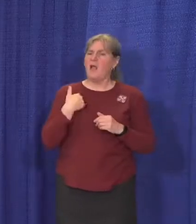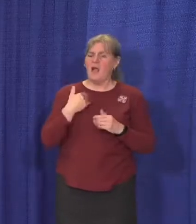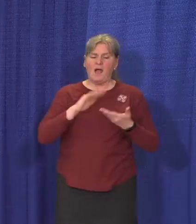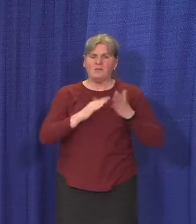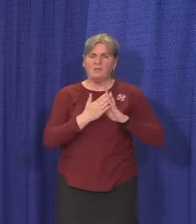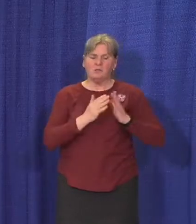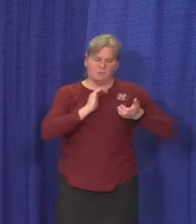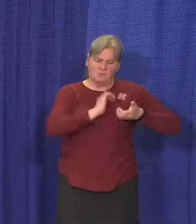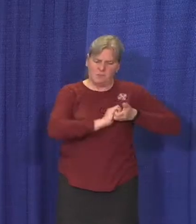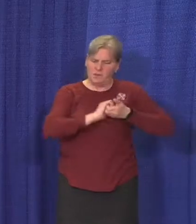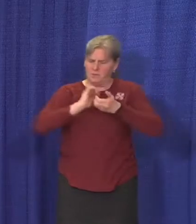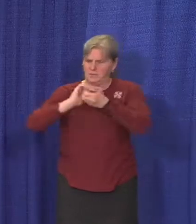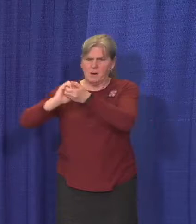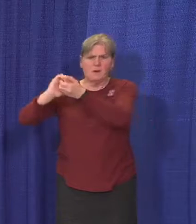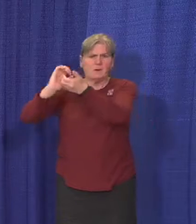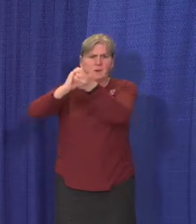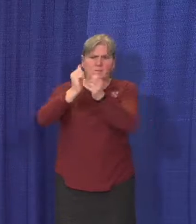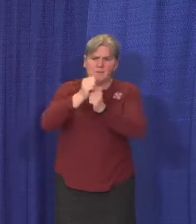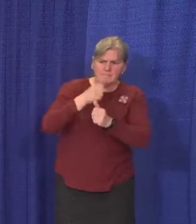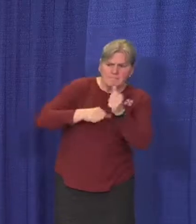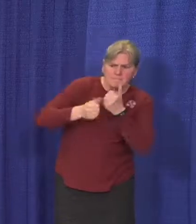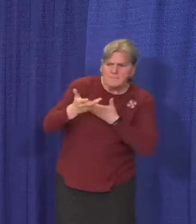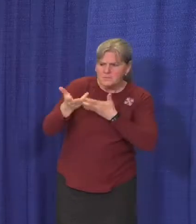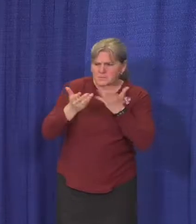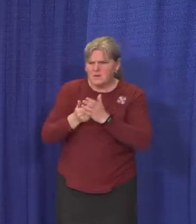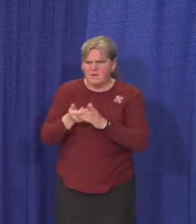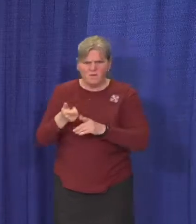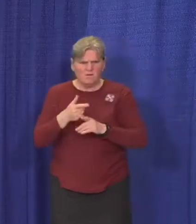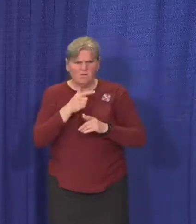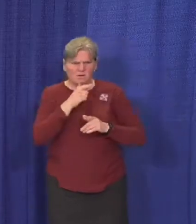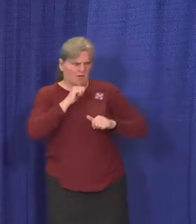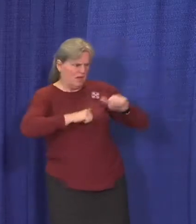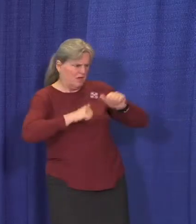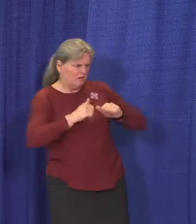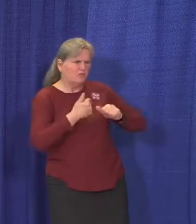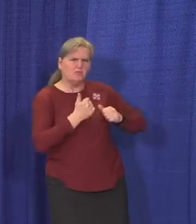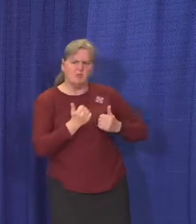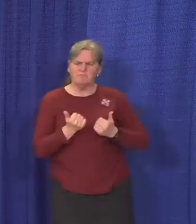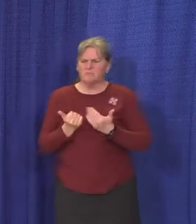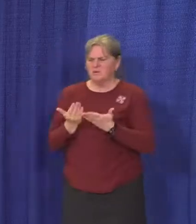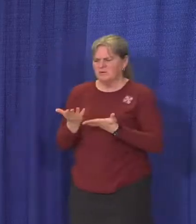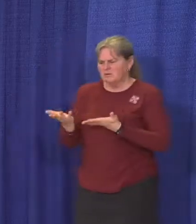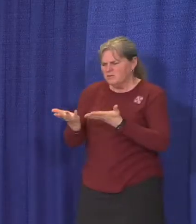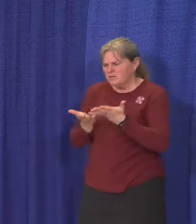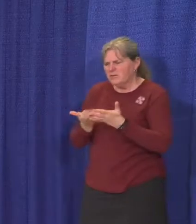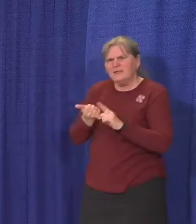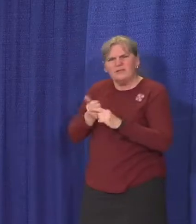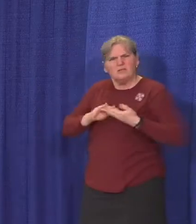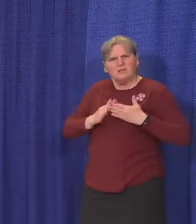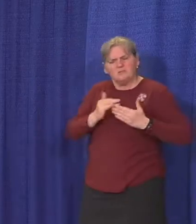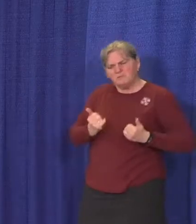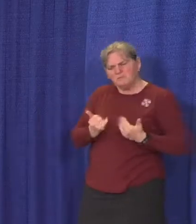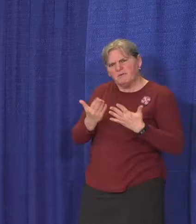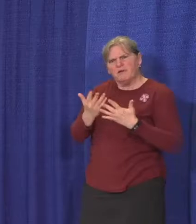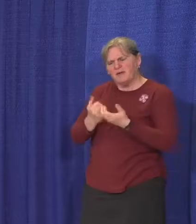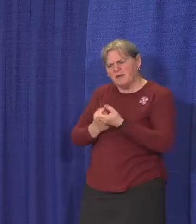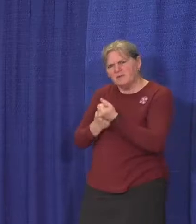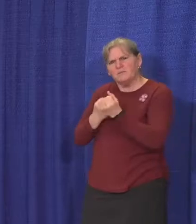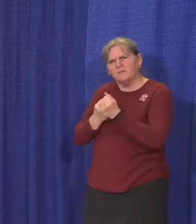our partners and first nations on how to best address vaccine hesitancy on a community by